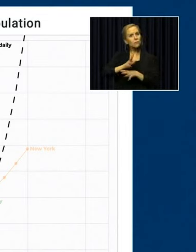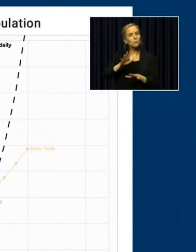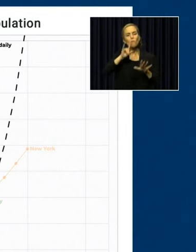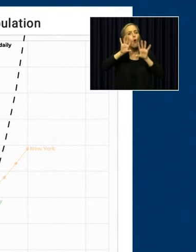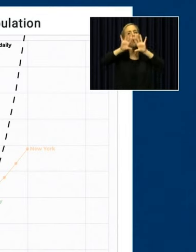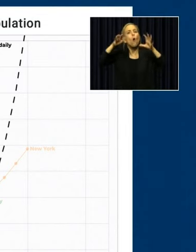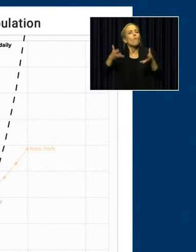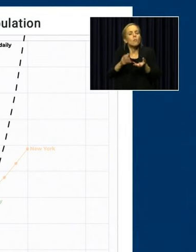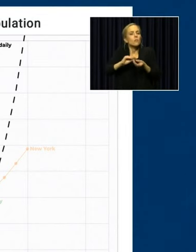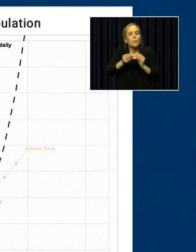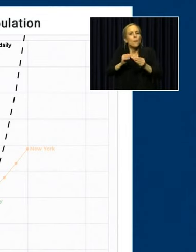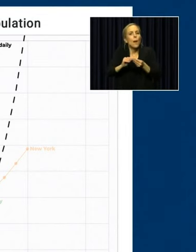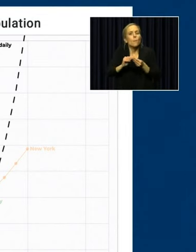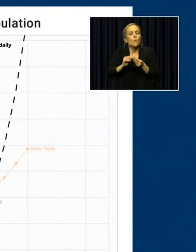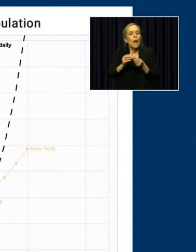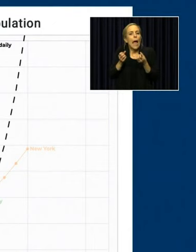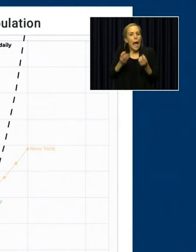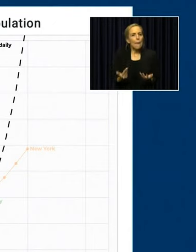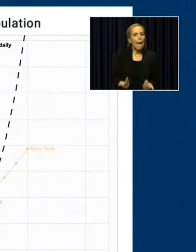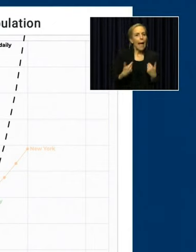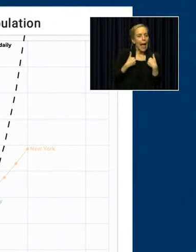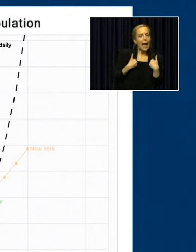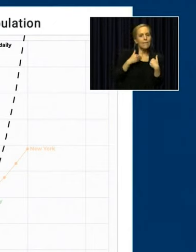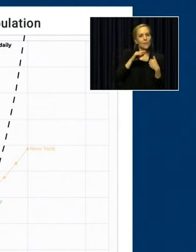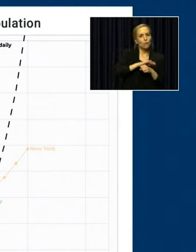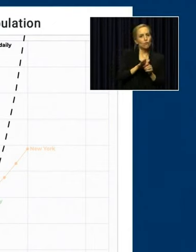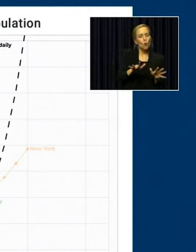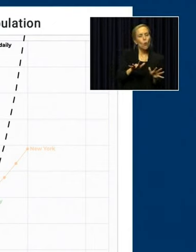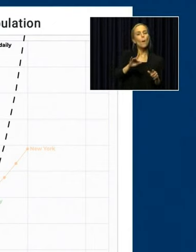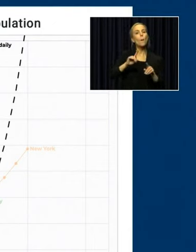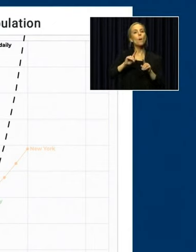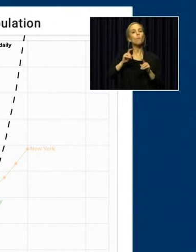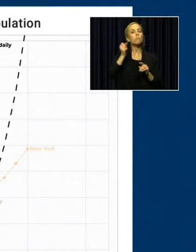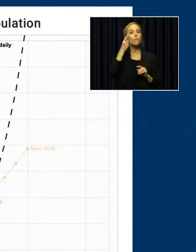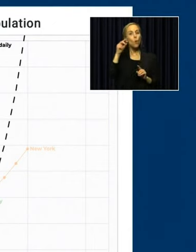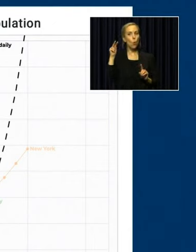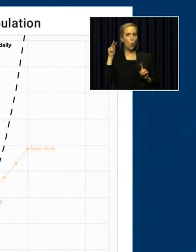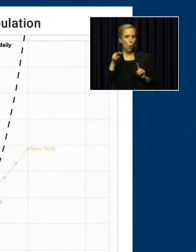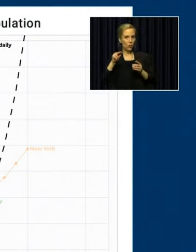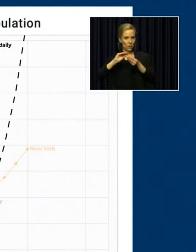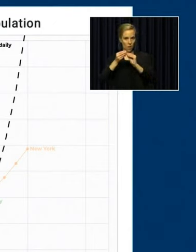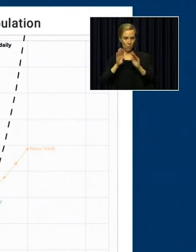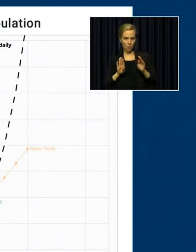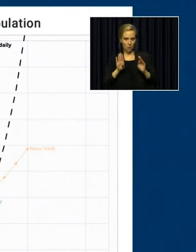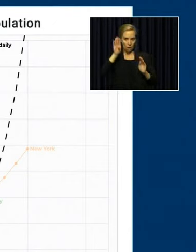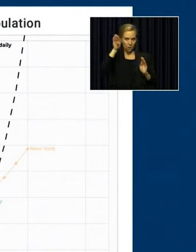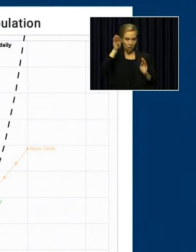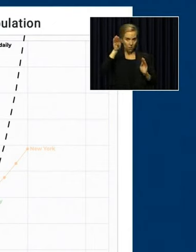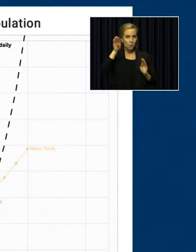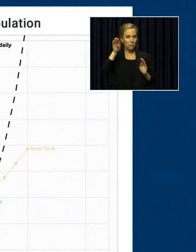WE TOOK THEM SOONER THAN MOST, I BELIEVE THAT PLUS YOUR